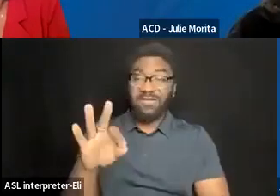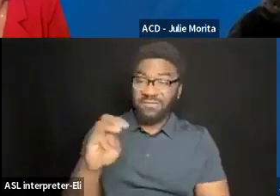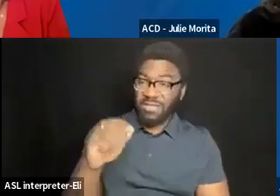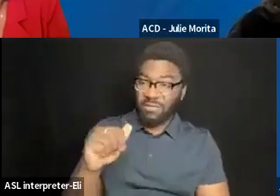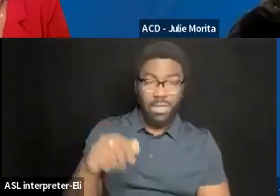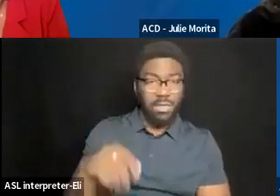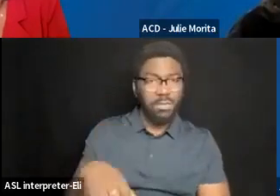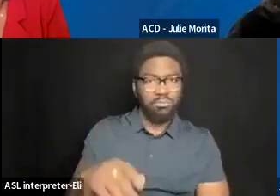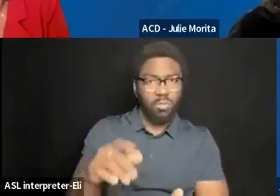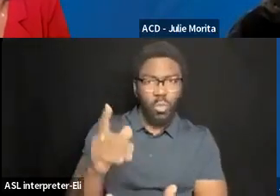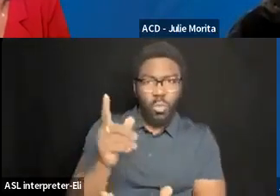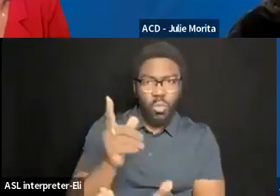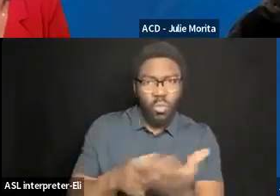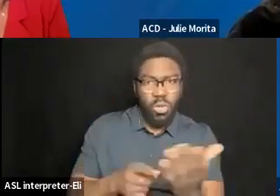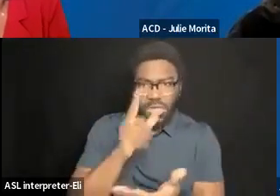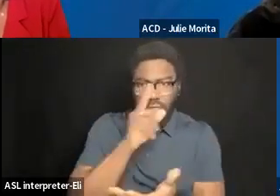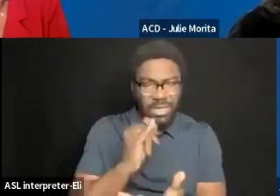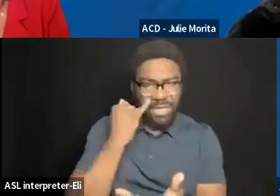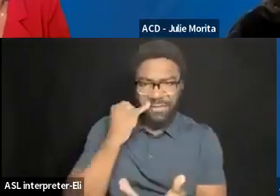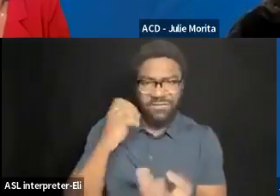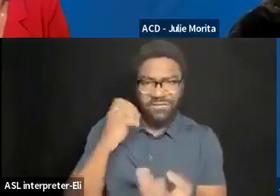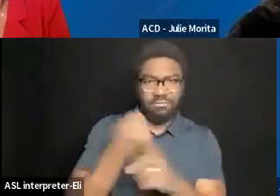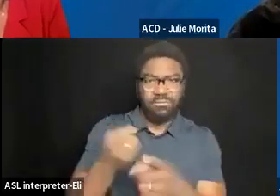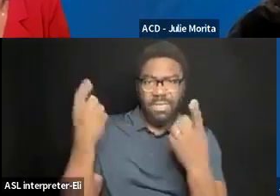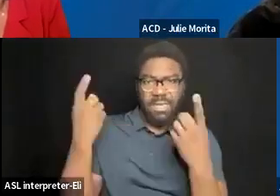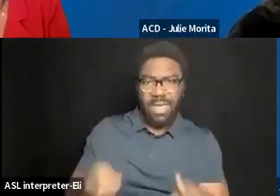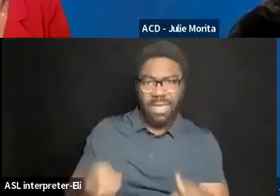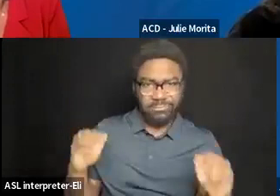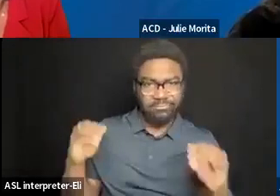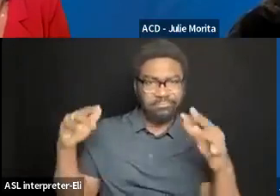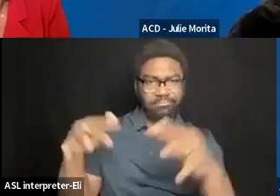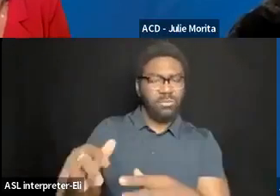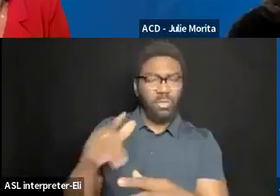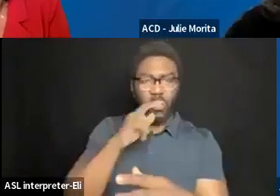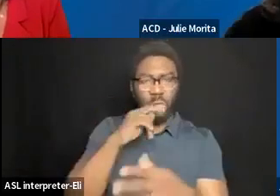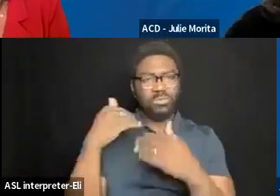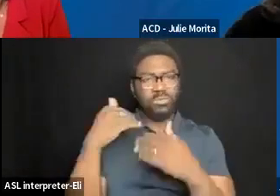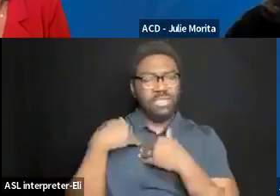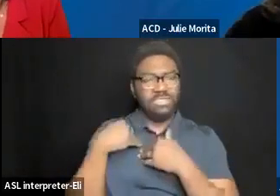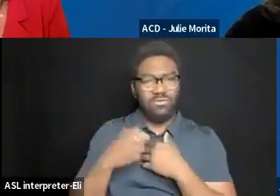in the thick of the Mbembe, Uganda, Ebola outbreak.